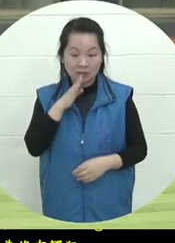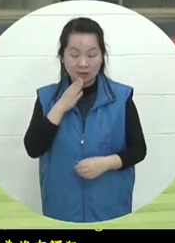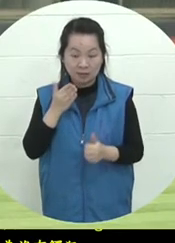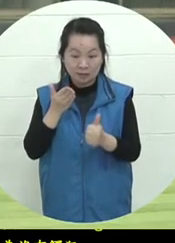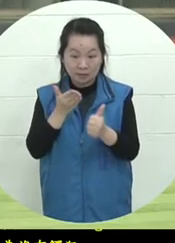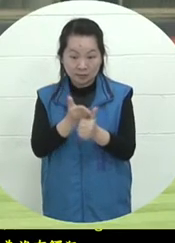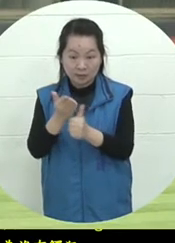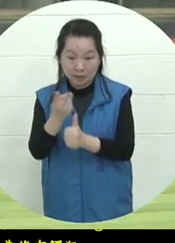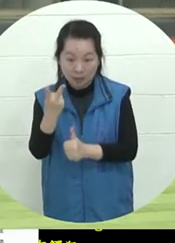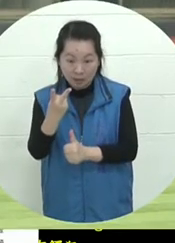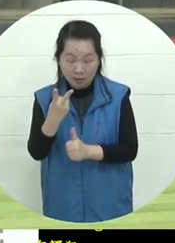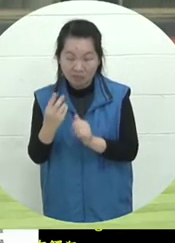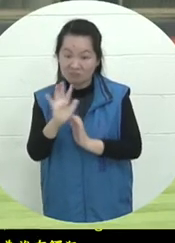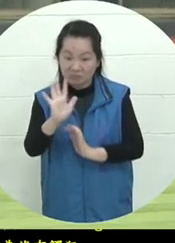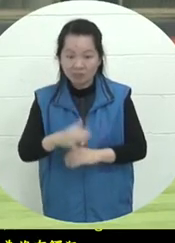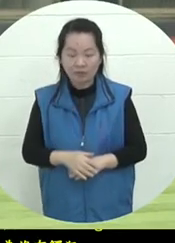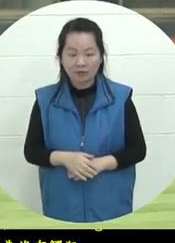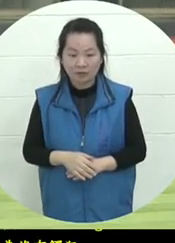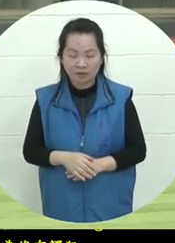There will be an early start